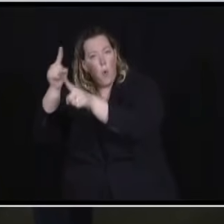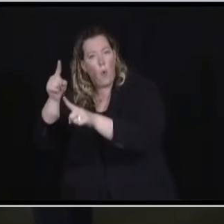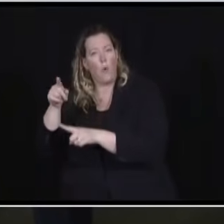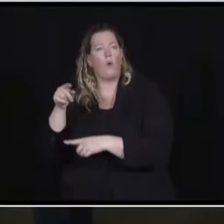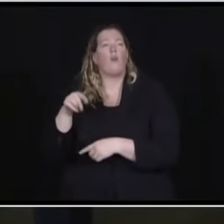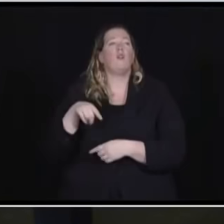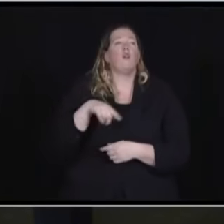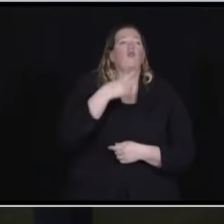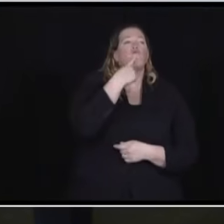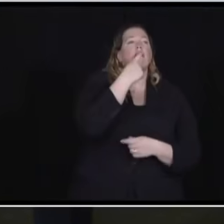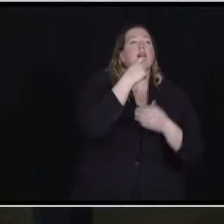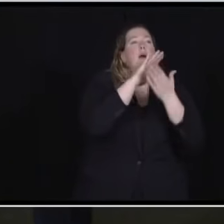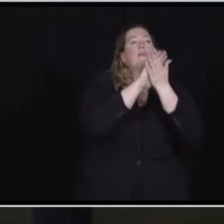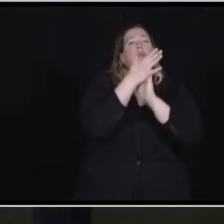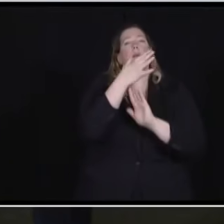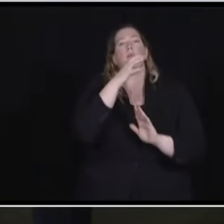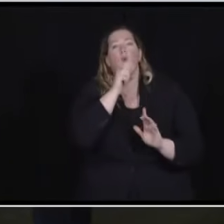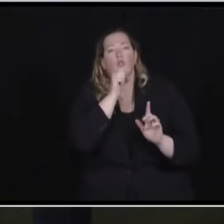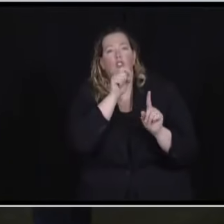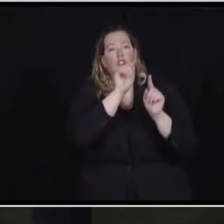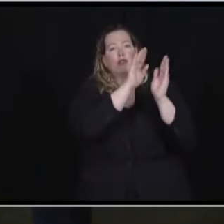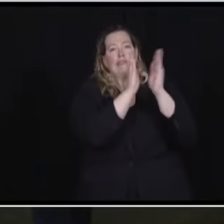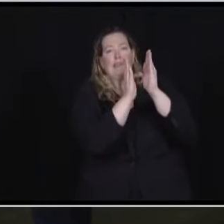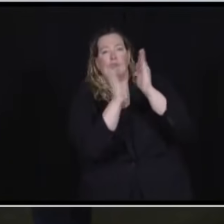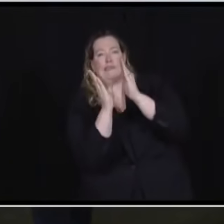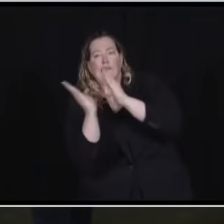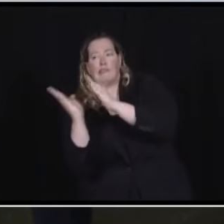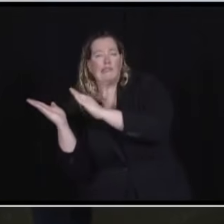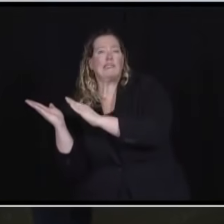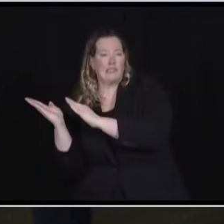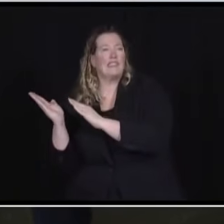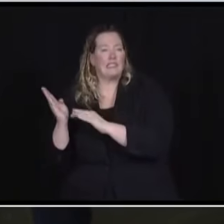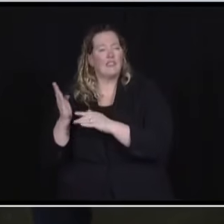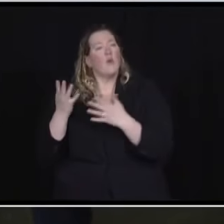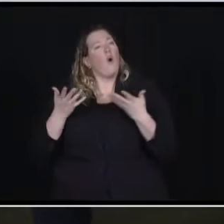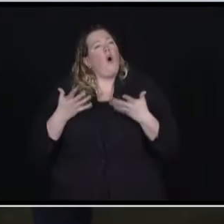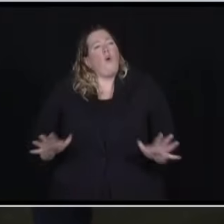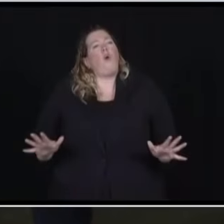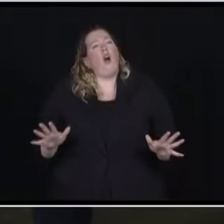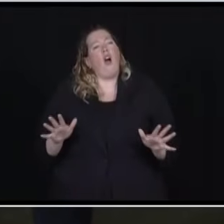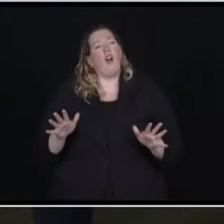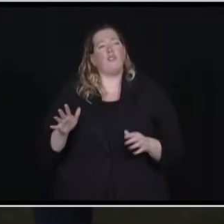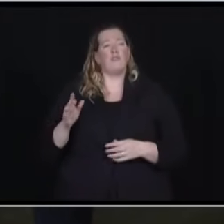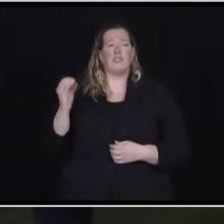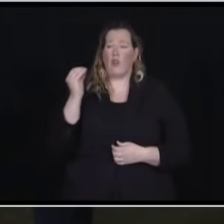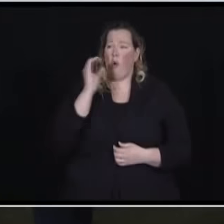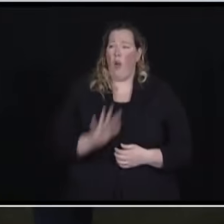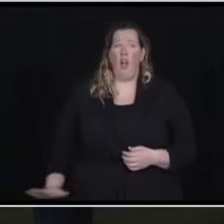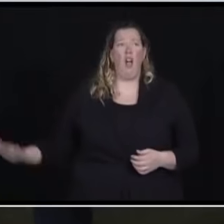that is what we are seeing with the numbers. But we are also taking a look at all regions